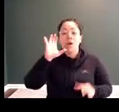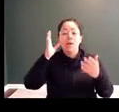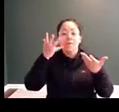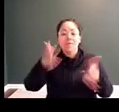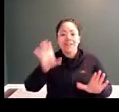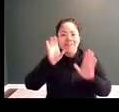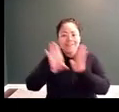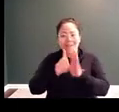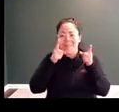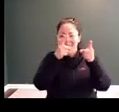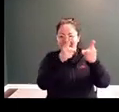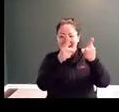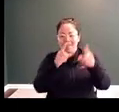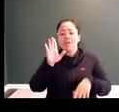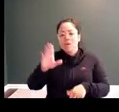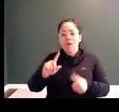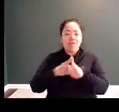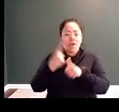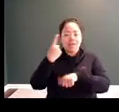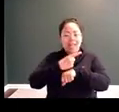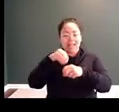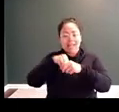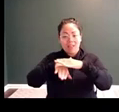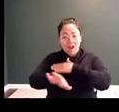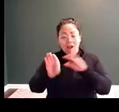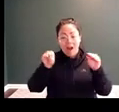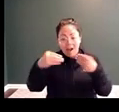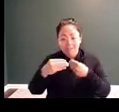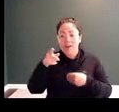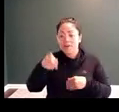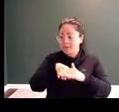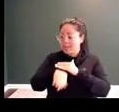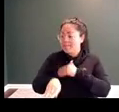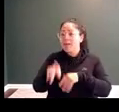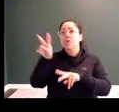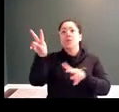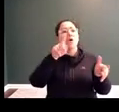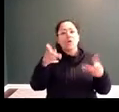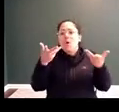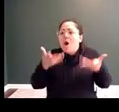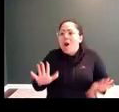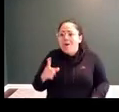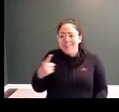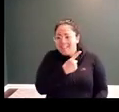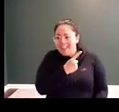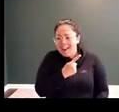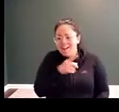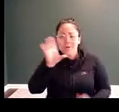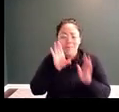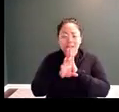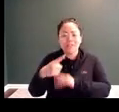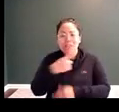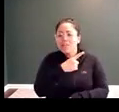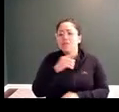So your first day in the office, when you are coming in, and you get a tour of the office, you're already up there. So there's no trial period.